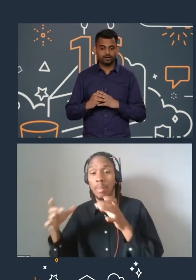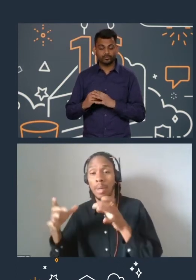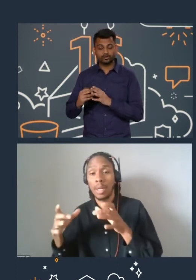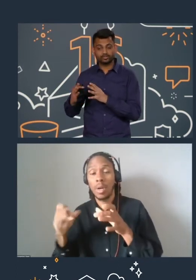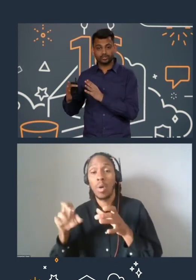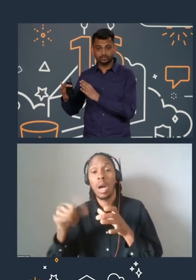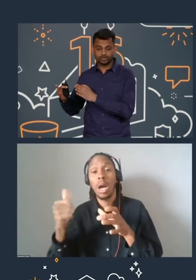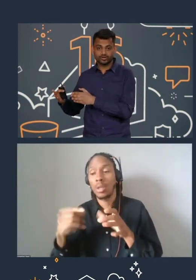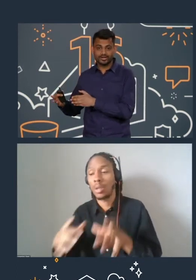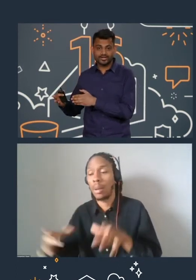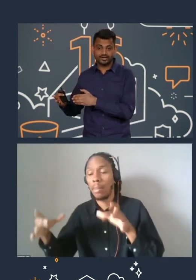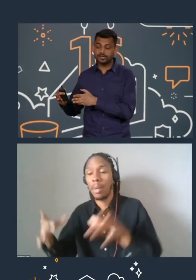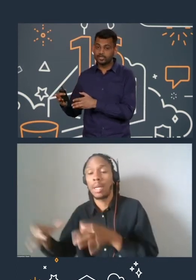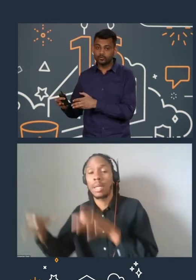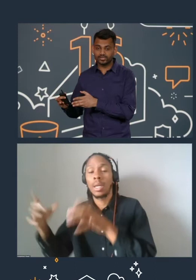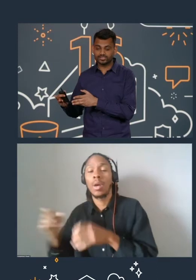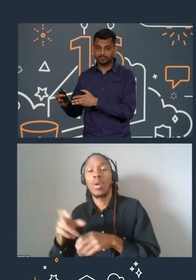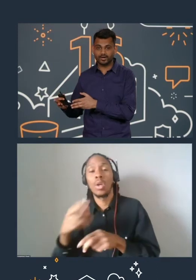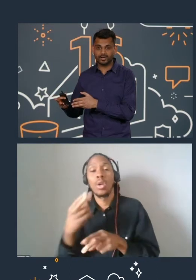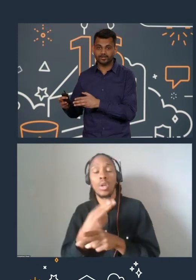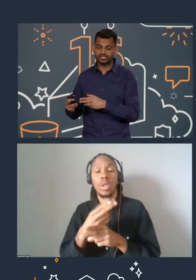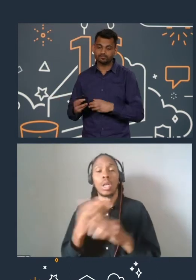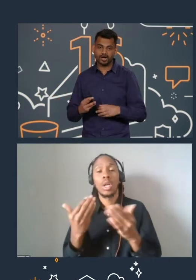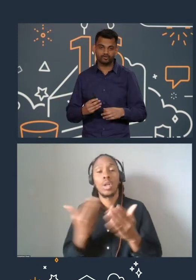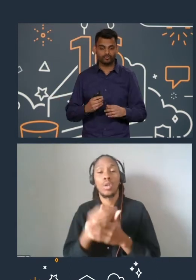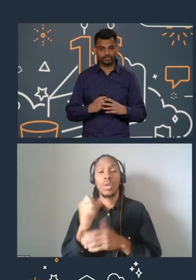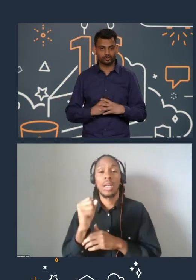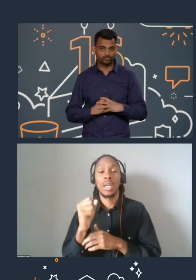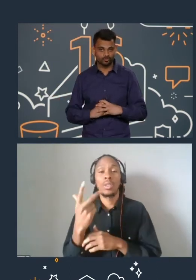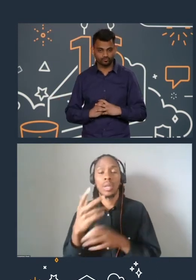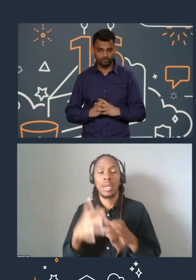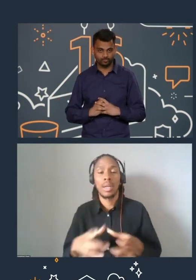or you can also choose to create a new S3 bucket as part of your restore workflow.